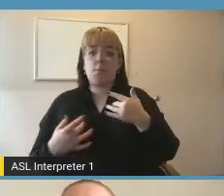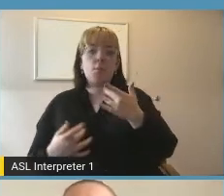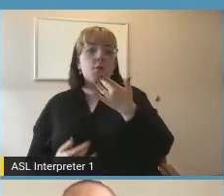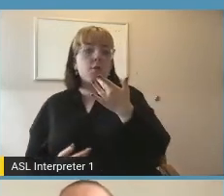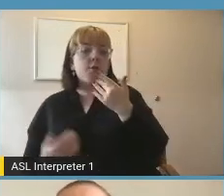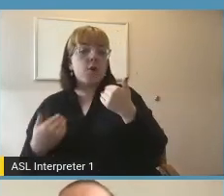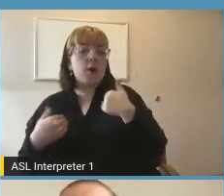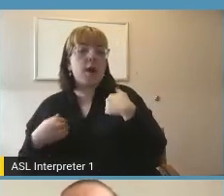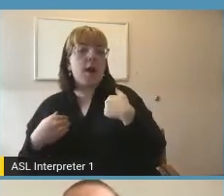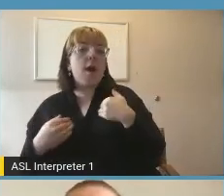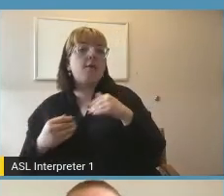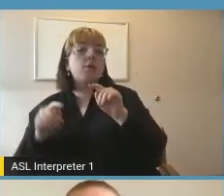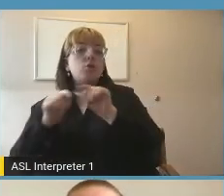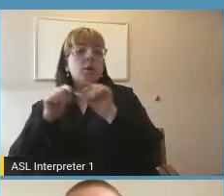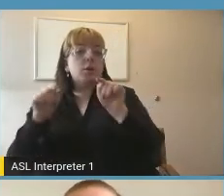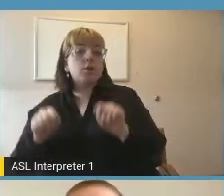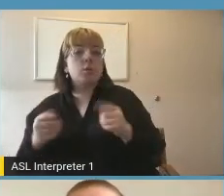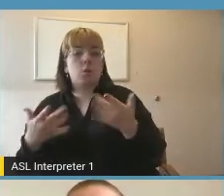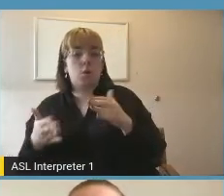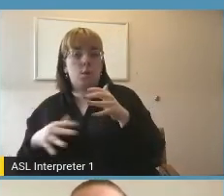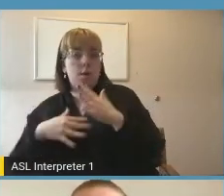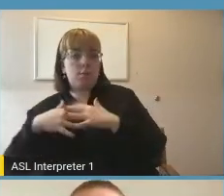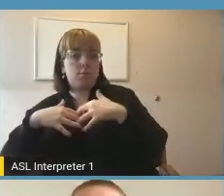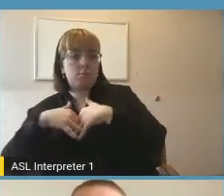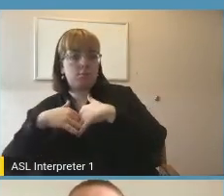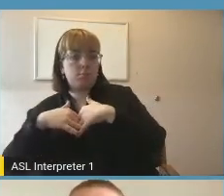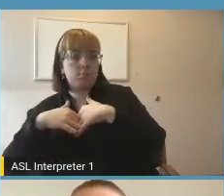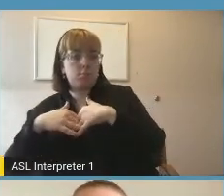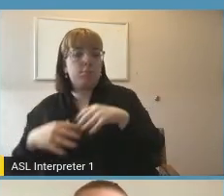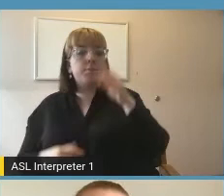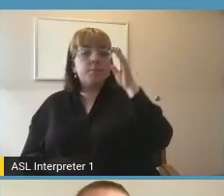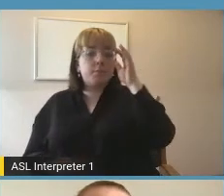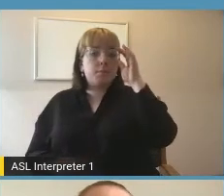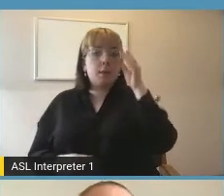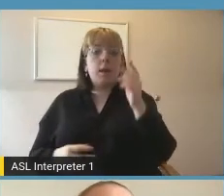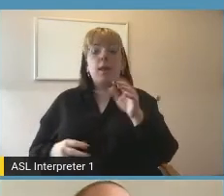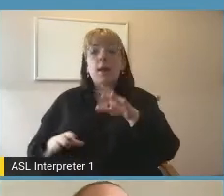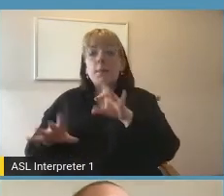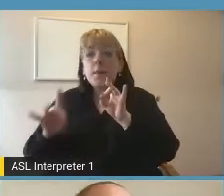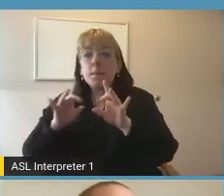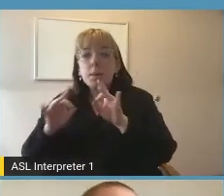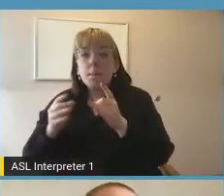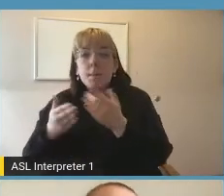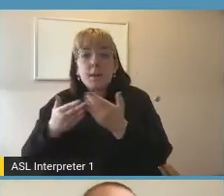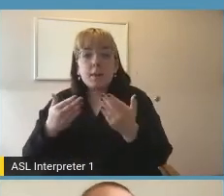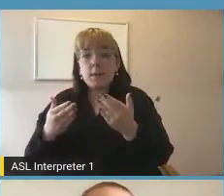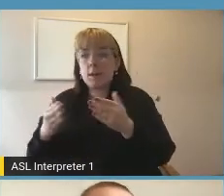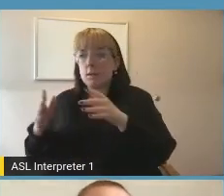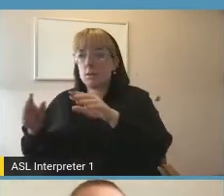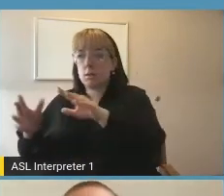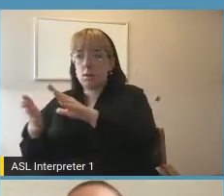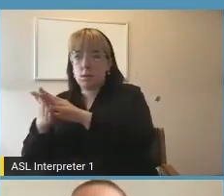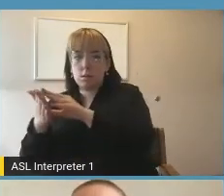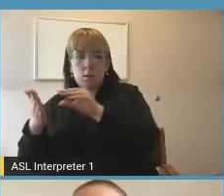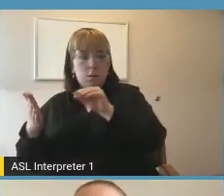And then as I choose clips to cut into my story I cut and paste them into a master script